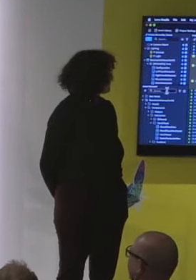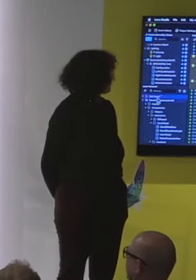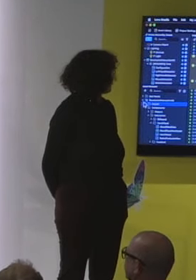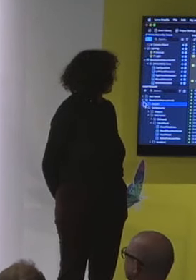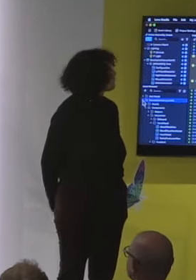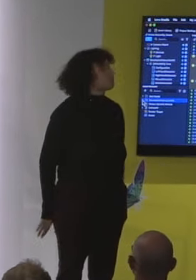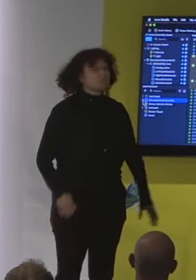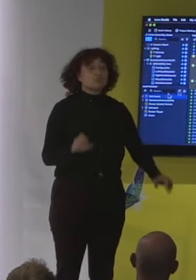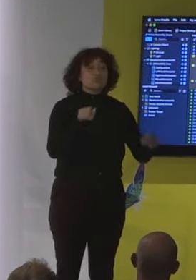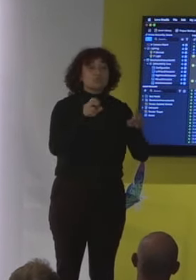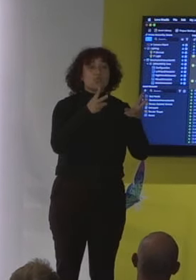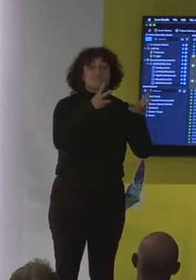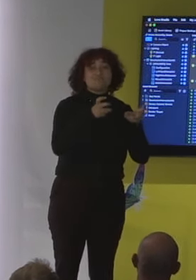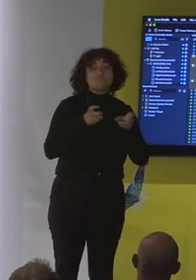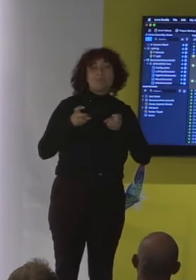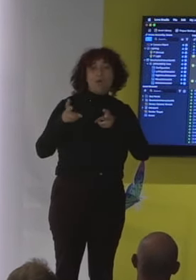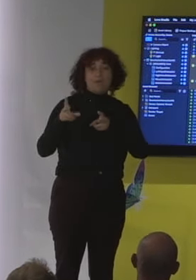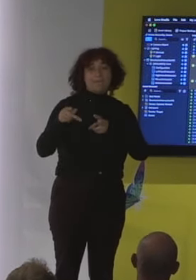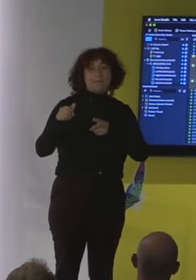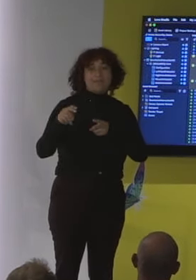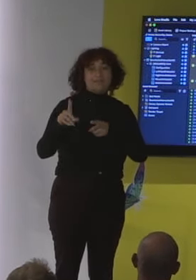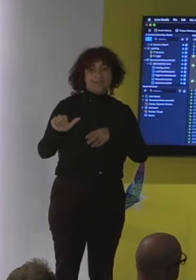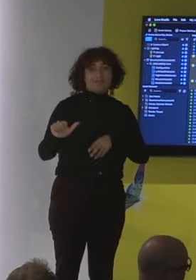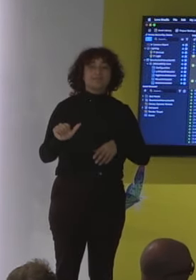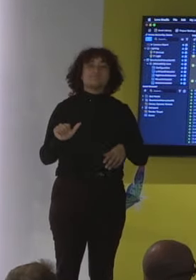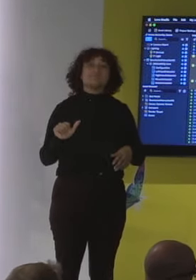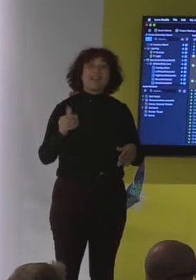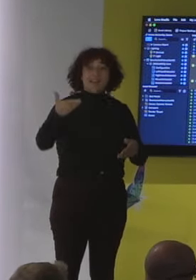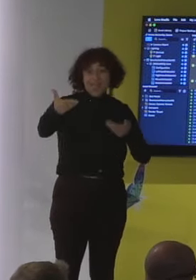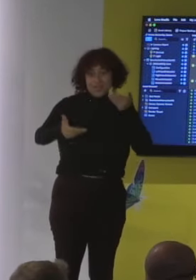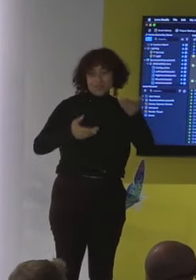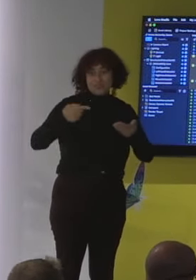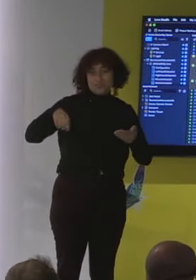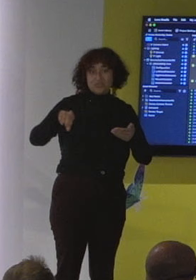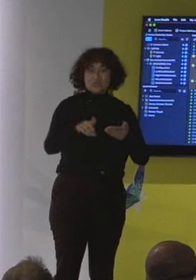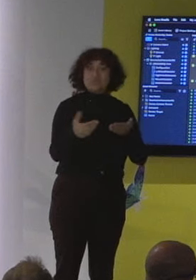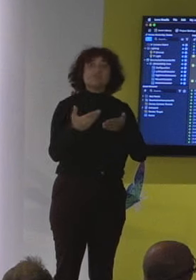Okay, so we're gonna import that panda here and let me introduce you some new concepts here.